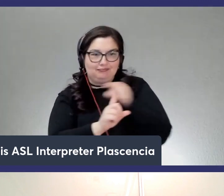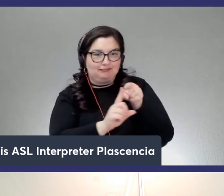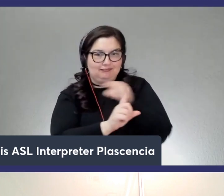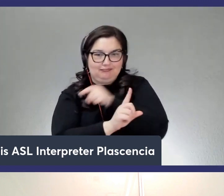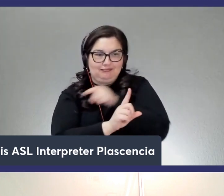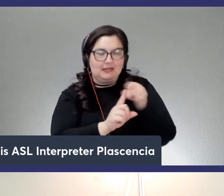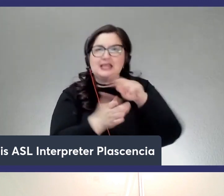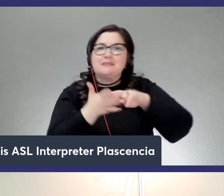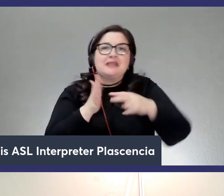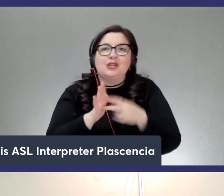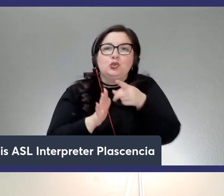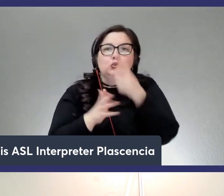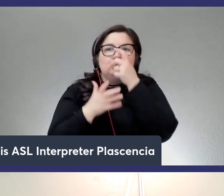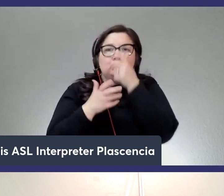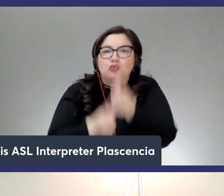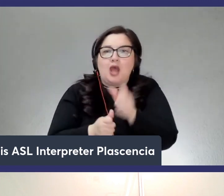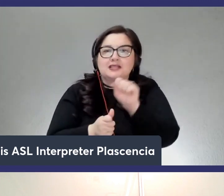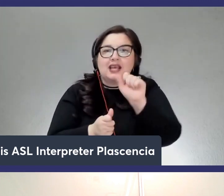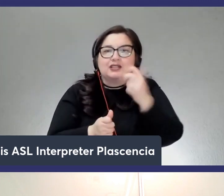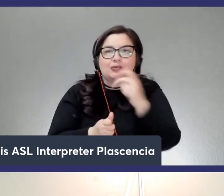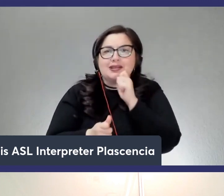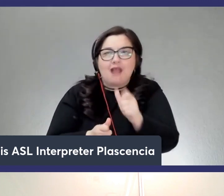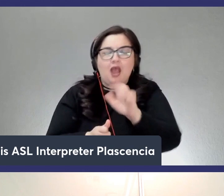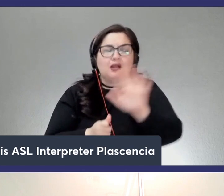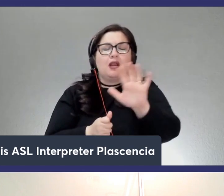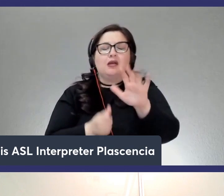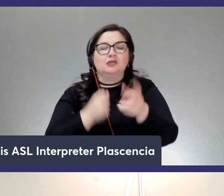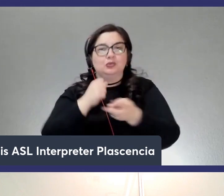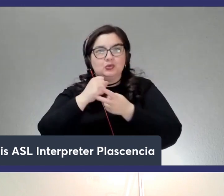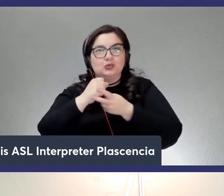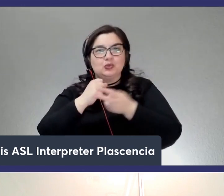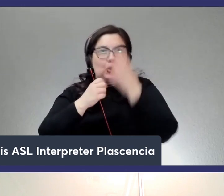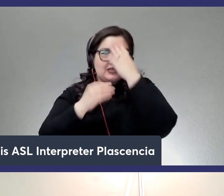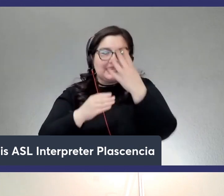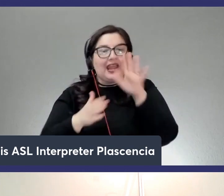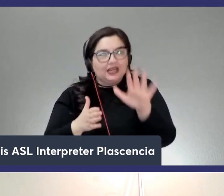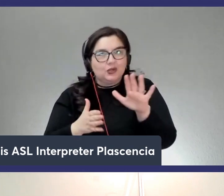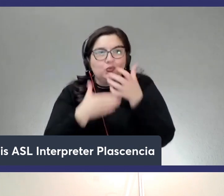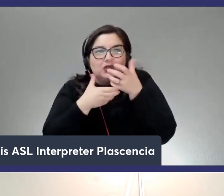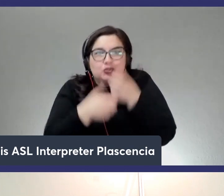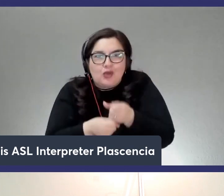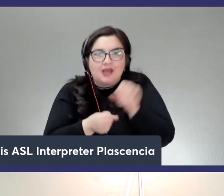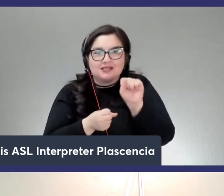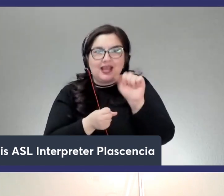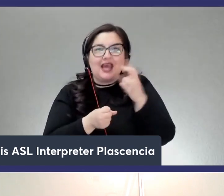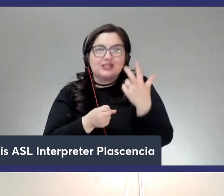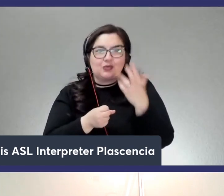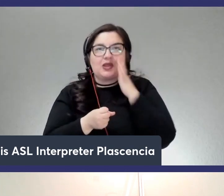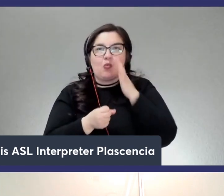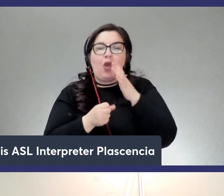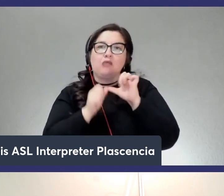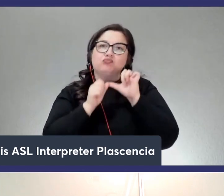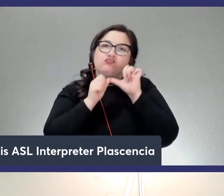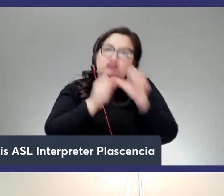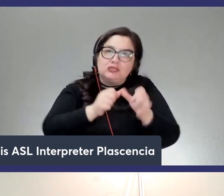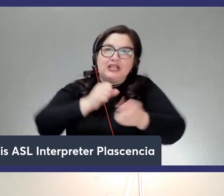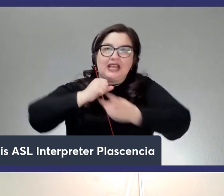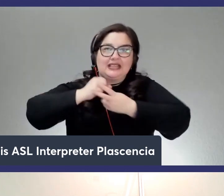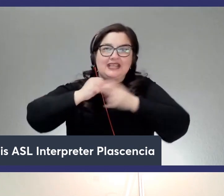S3 to store your data, because like you said, we trust S3 has high availability. It's gonna retain that data and it's not gonna lose it.